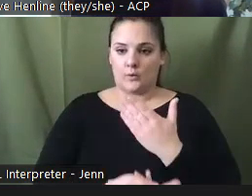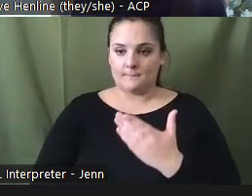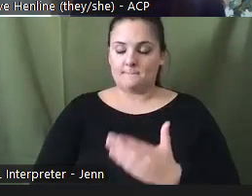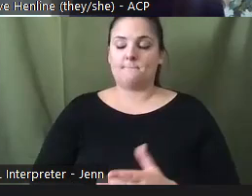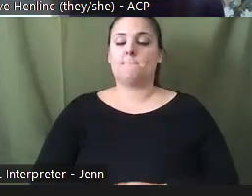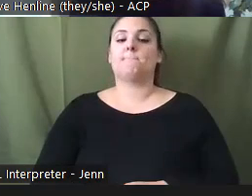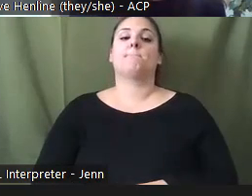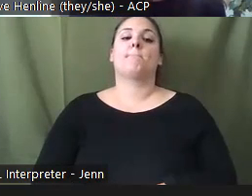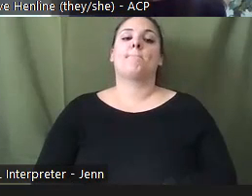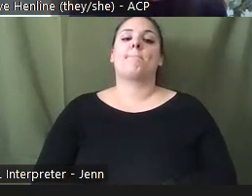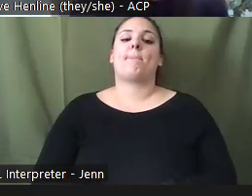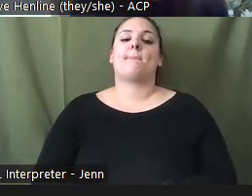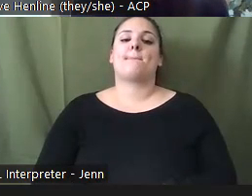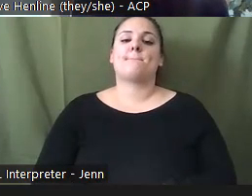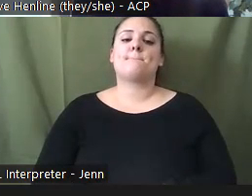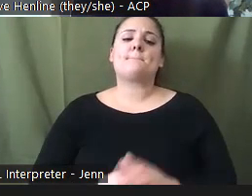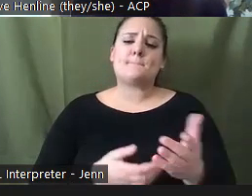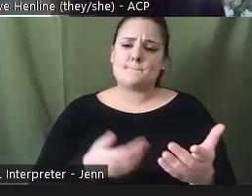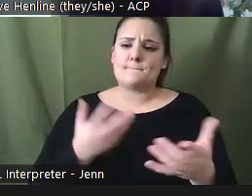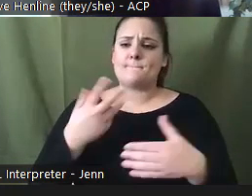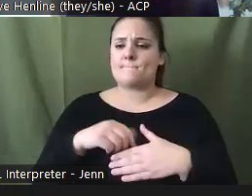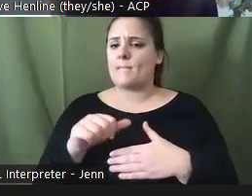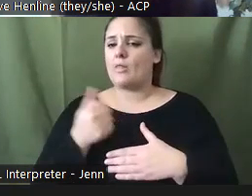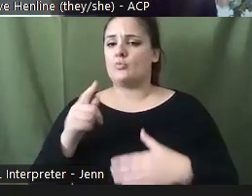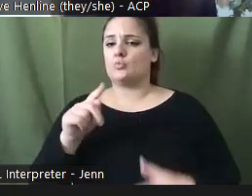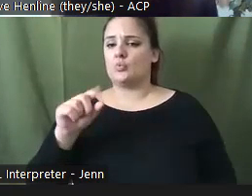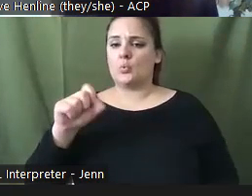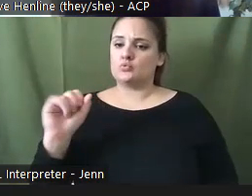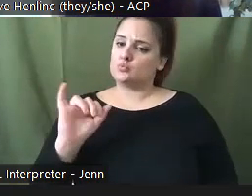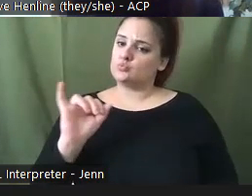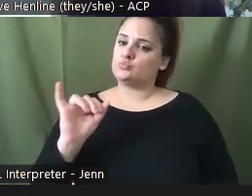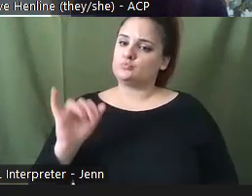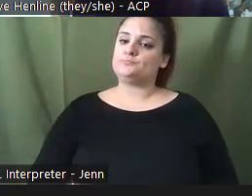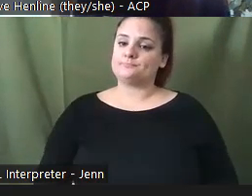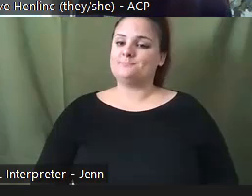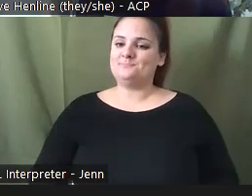some other tools that you might need or choose to use when interacting with survivors of violence